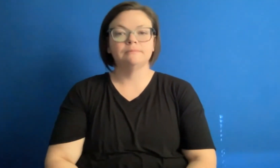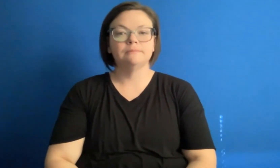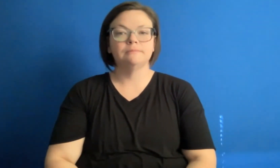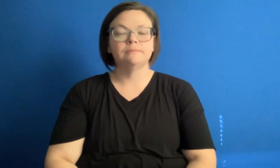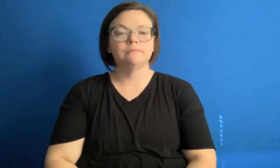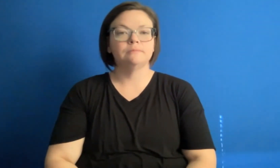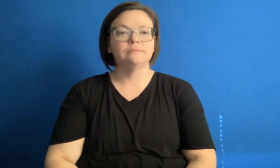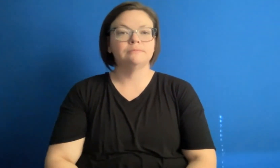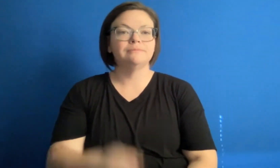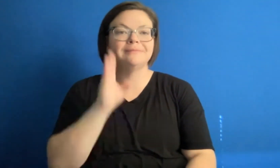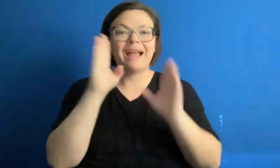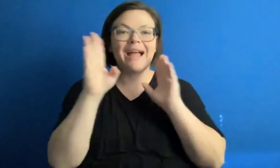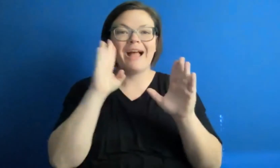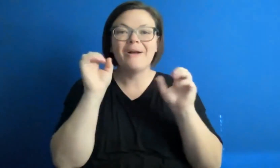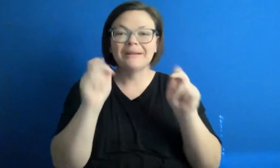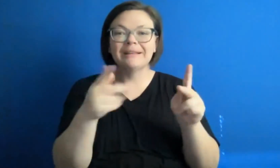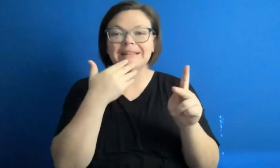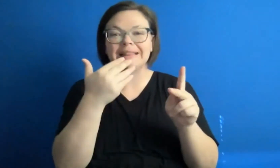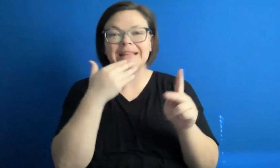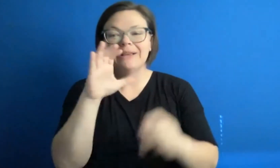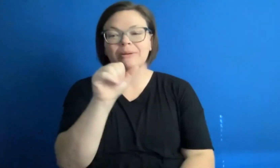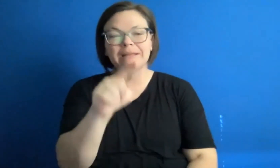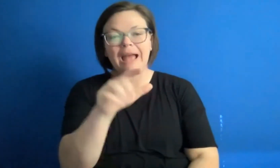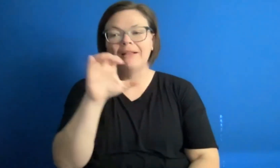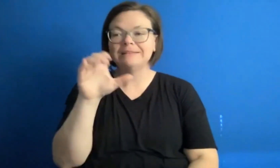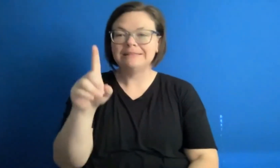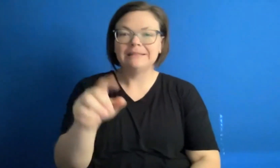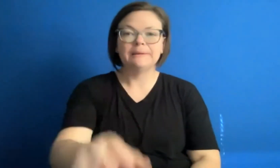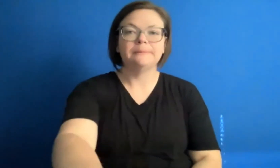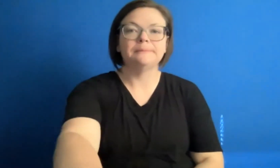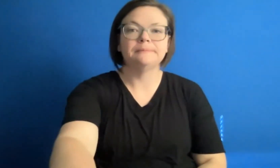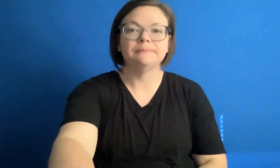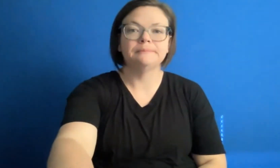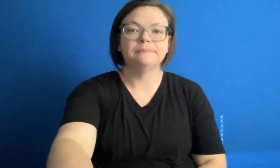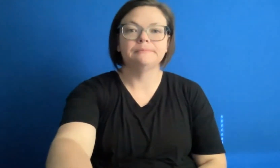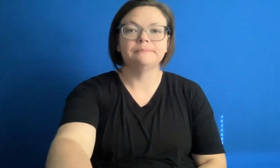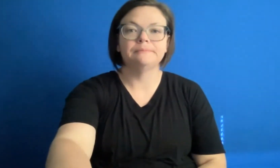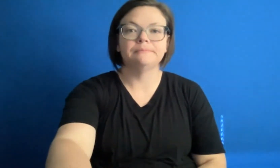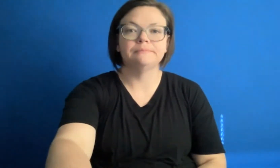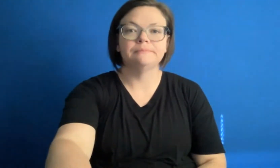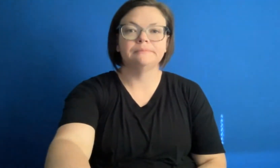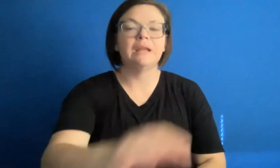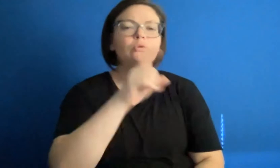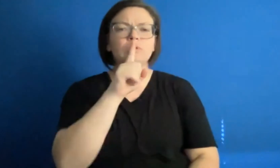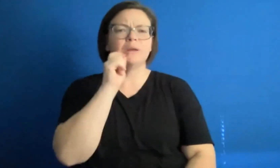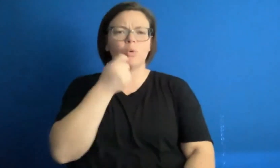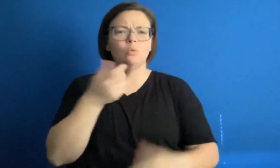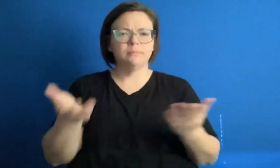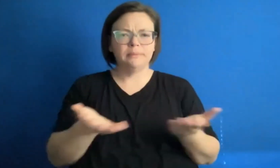Oh wow. Okay, thank you Cal and CD. It's really cool to just be here. This is like, this is the